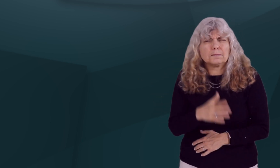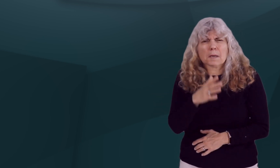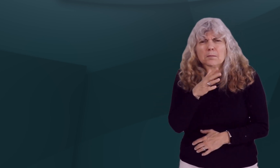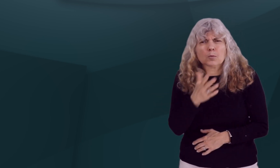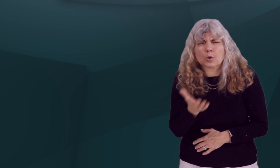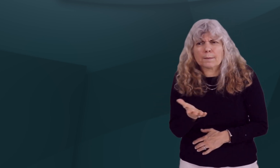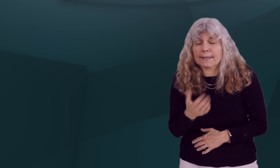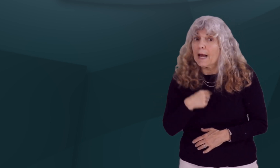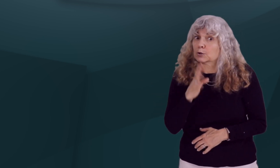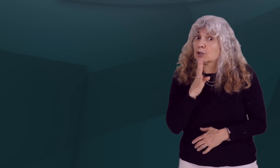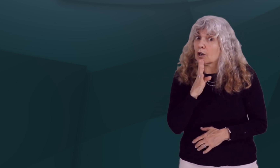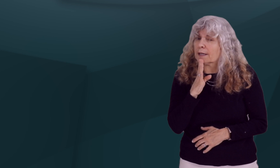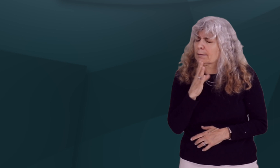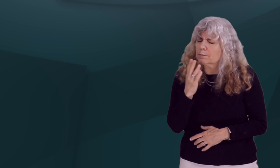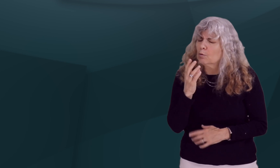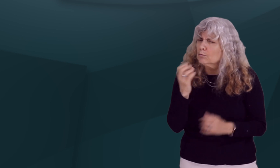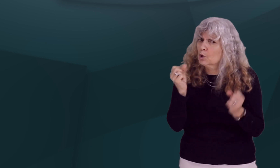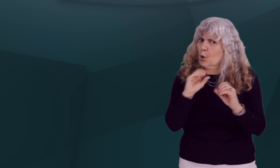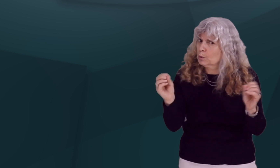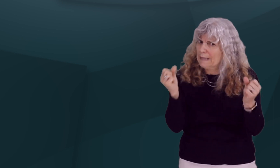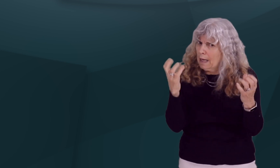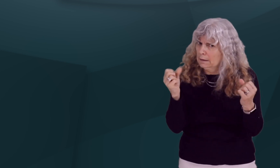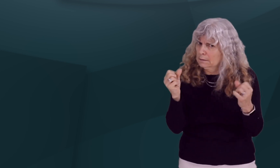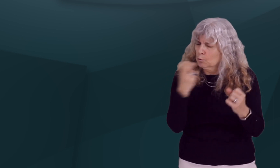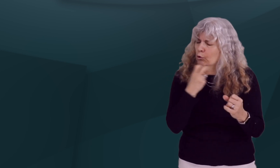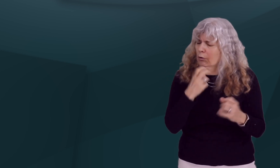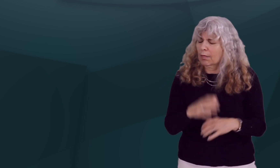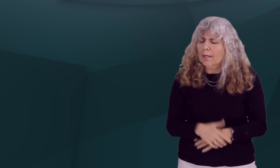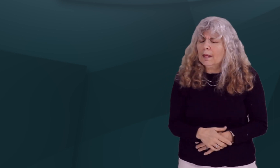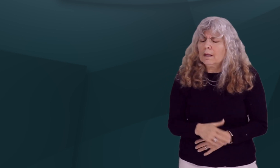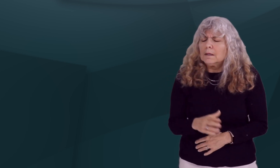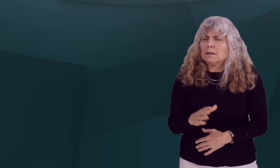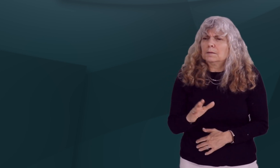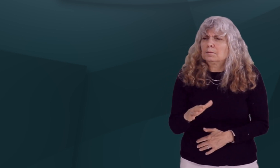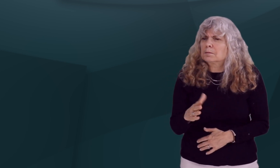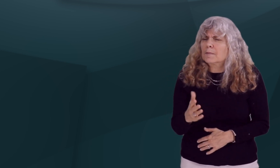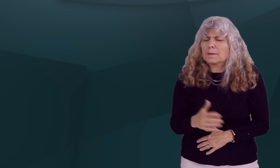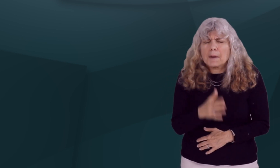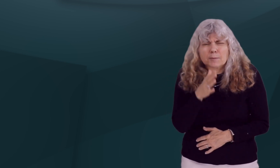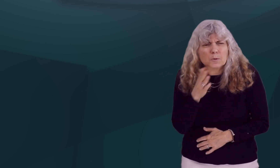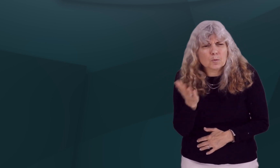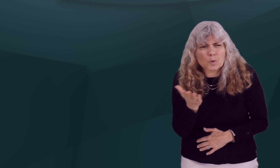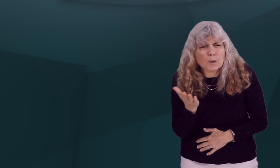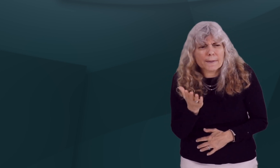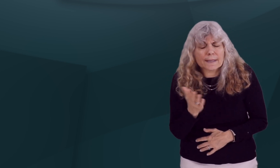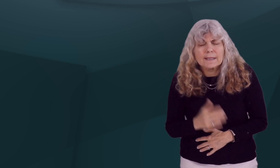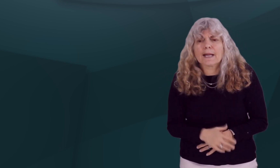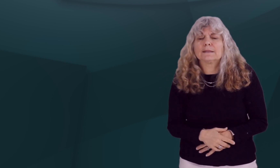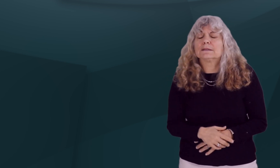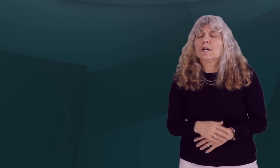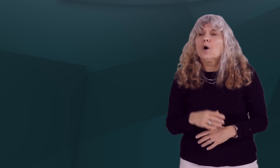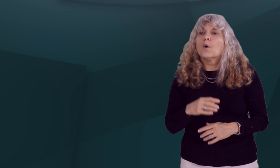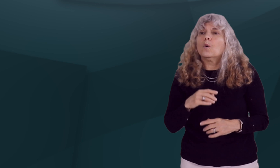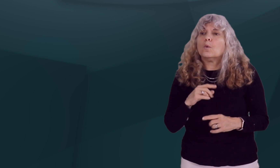And my mom didn't understand what I meant. Oh, by the way, I was talking to her -- I was oral and knew no sign language at all.